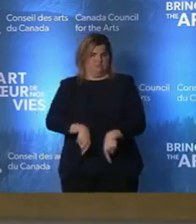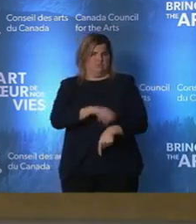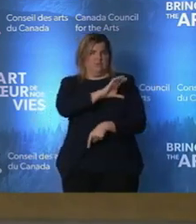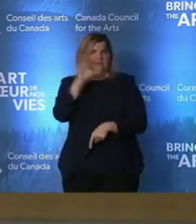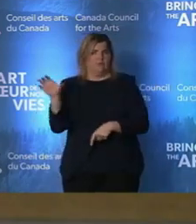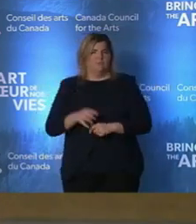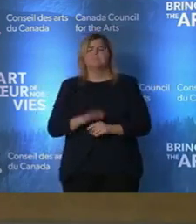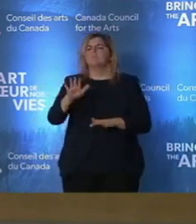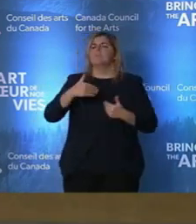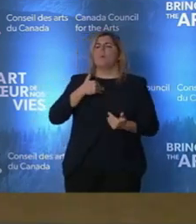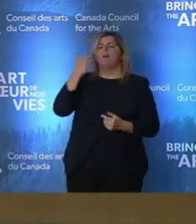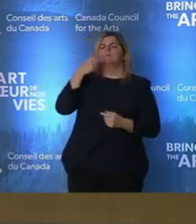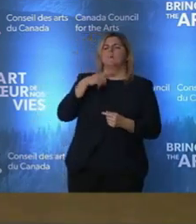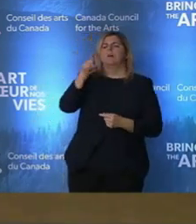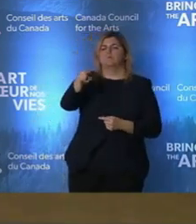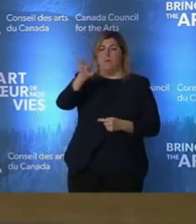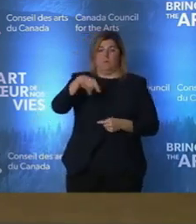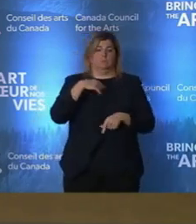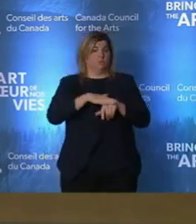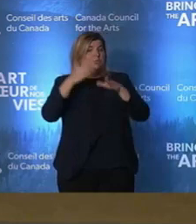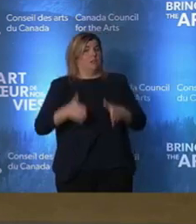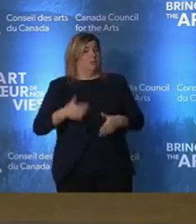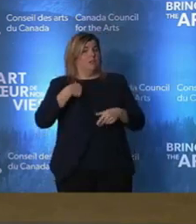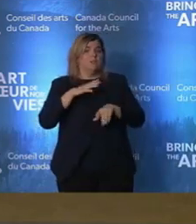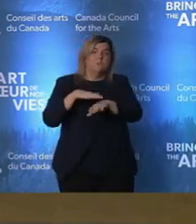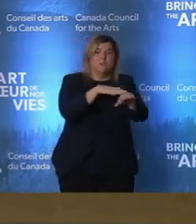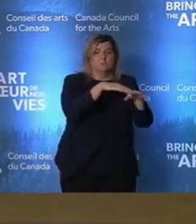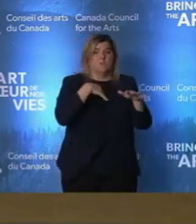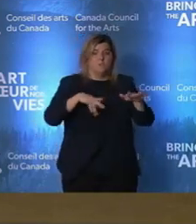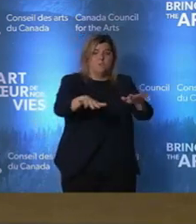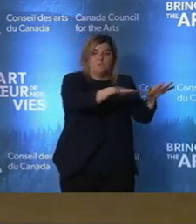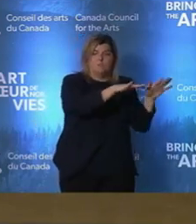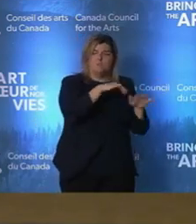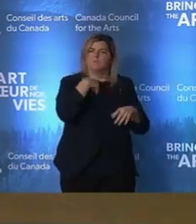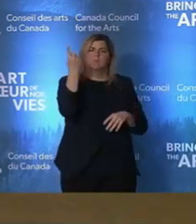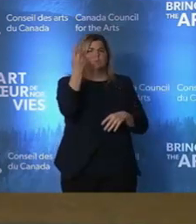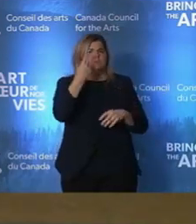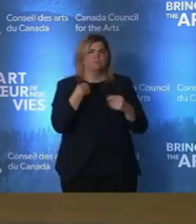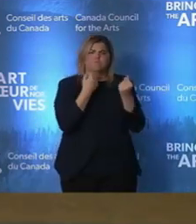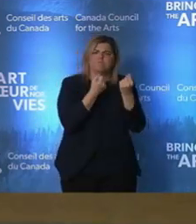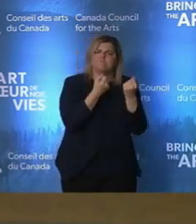I'm constantly working with smaller organizations and seeing their struggle